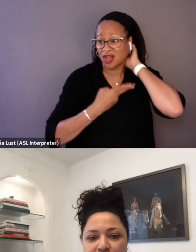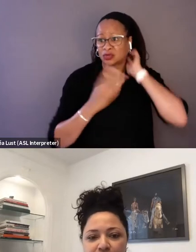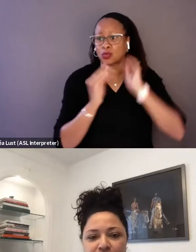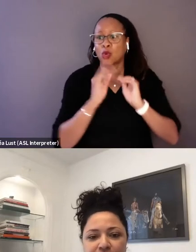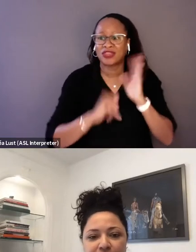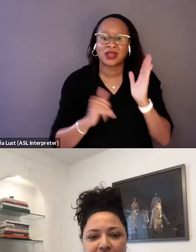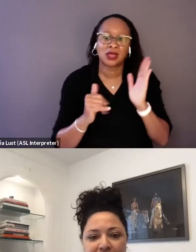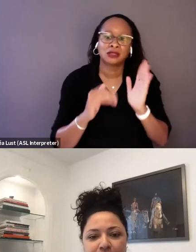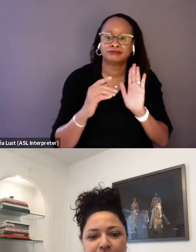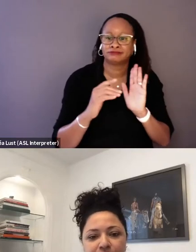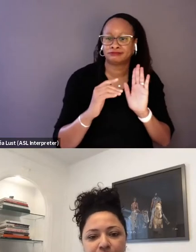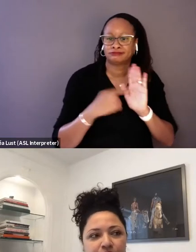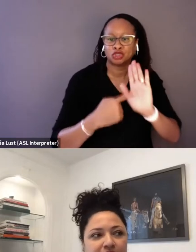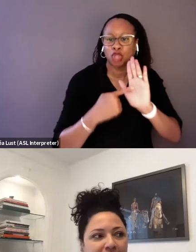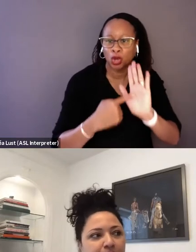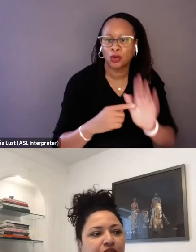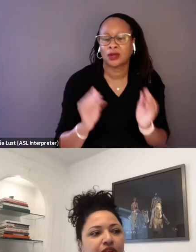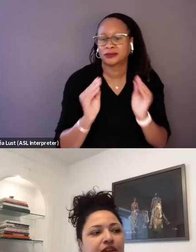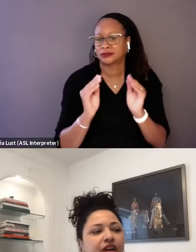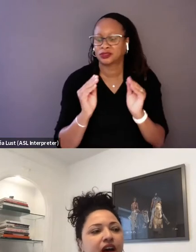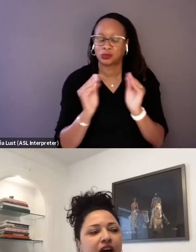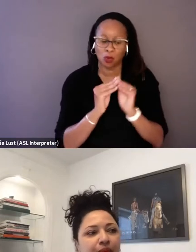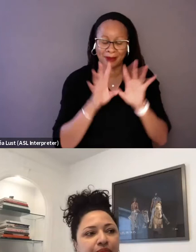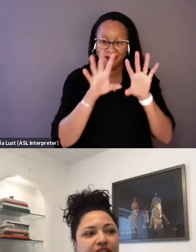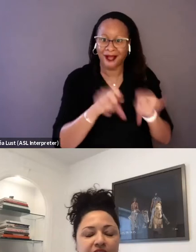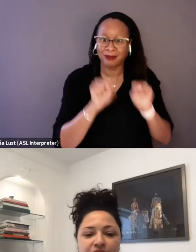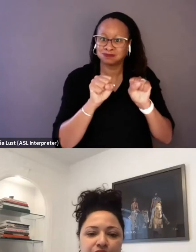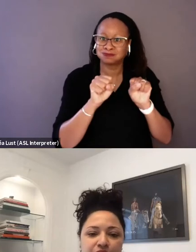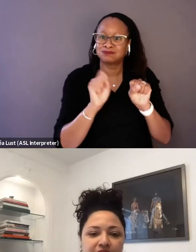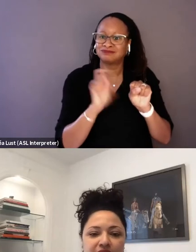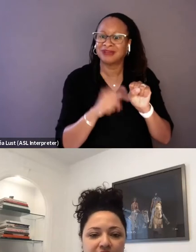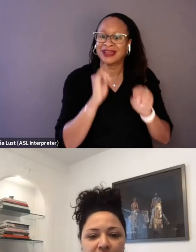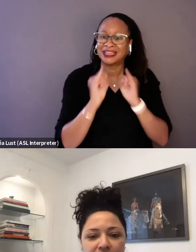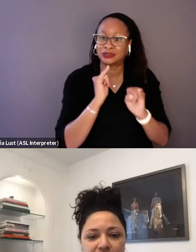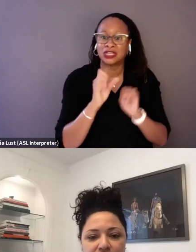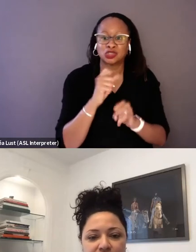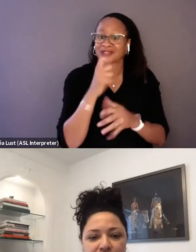It was being able to capture these interviews so that it's not lost, you know